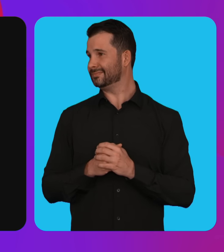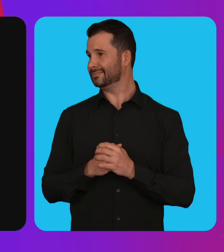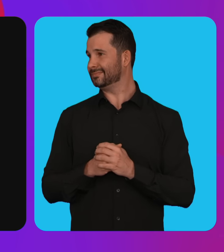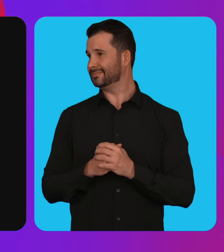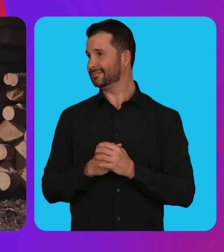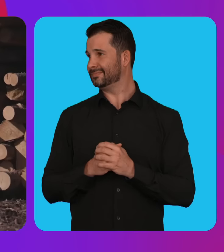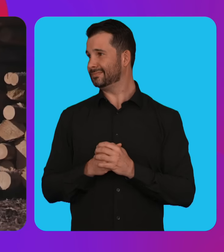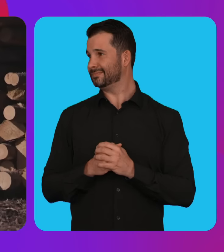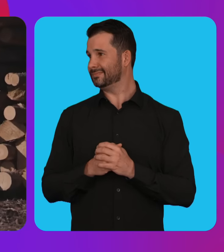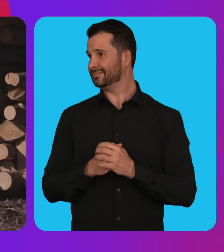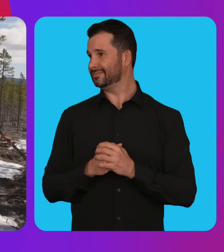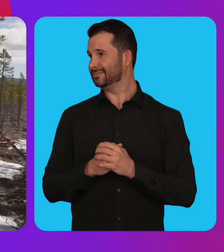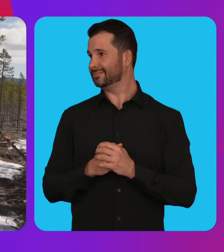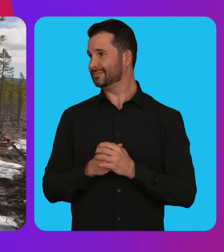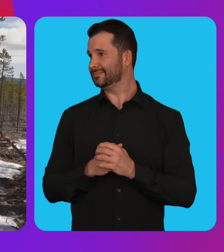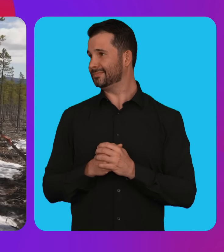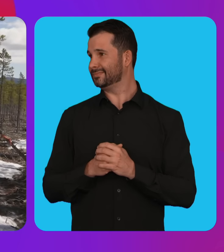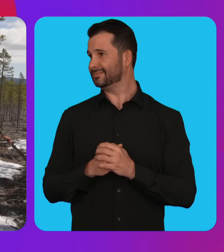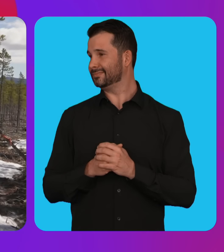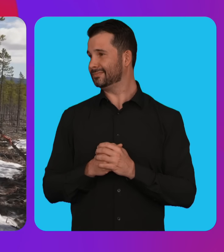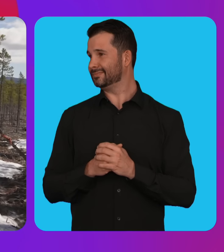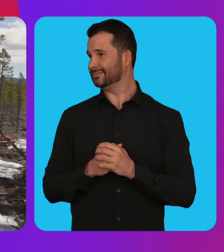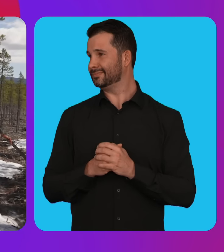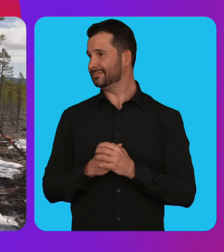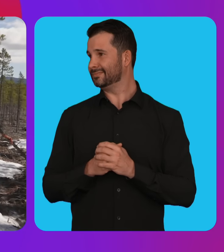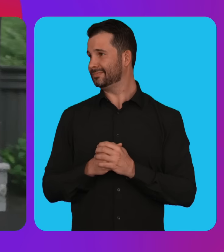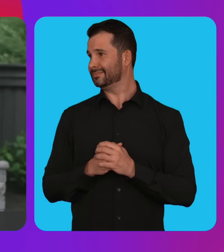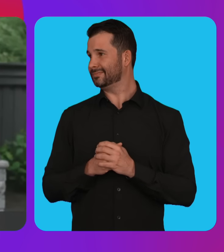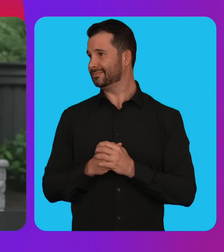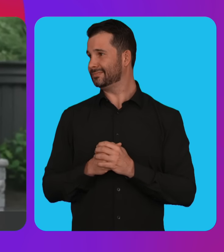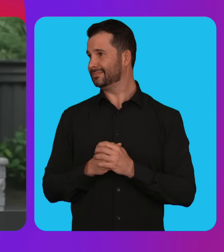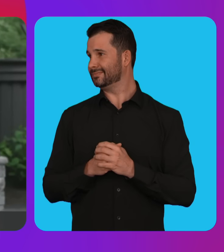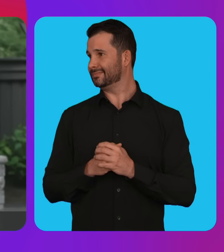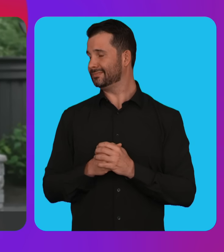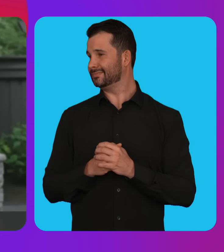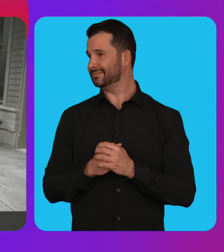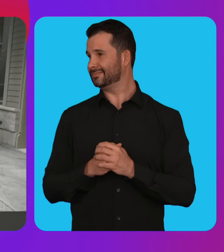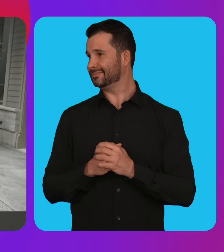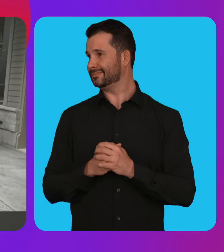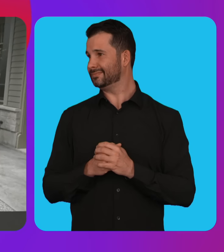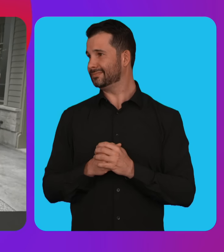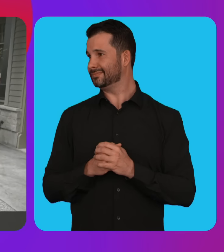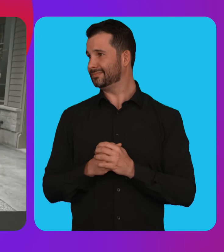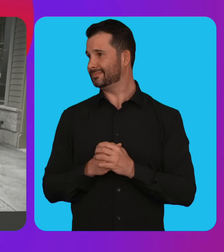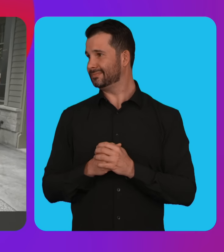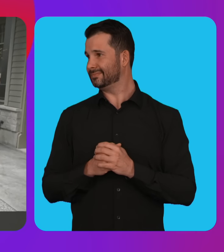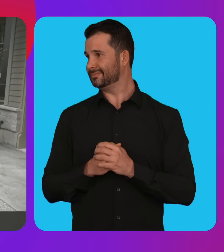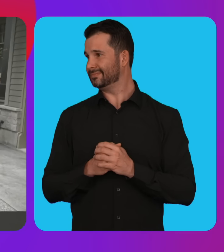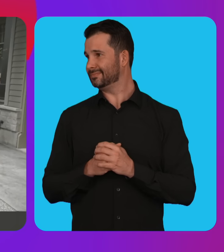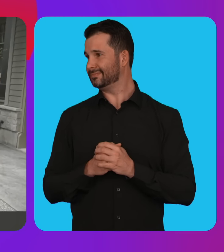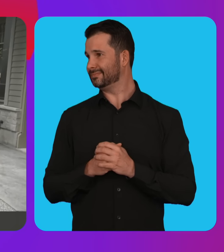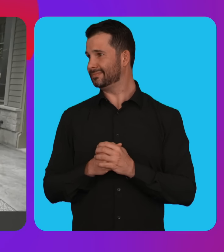So, look, there is just so much fuel to burn here. We found your car located in the West African nation of Ghana.